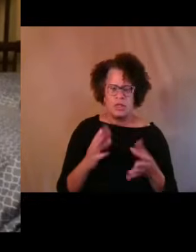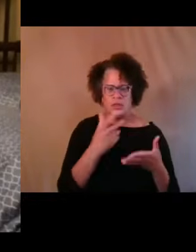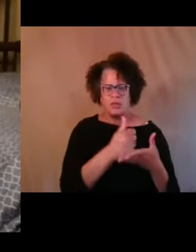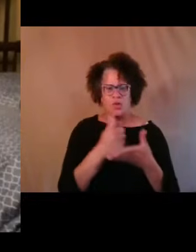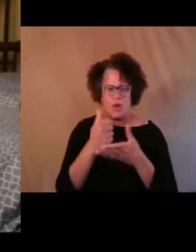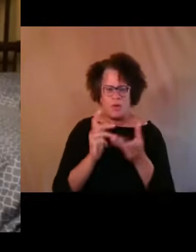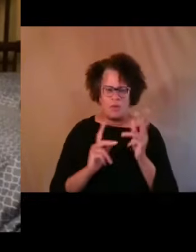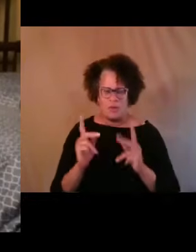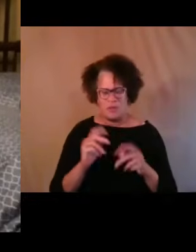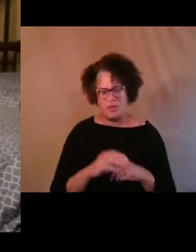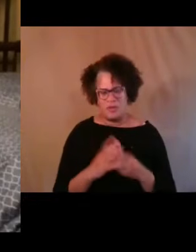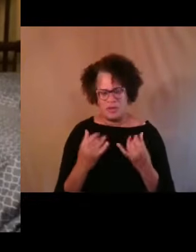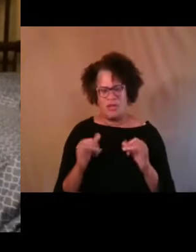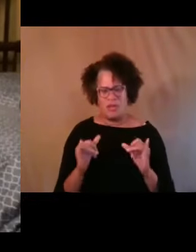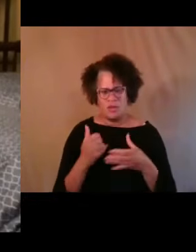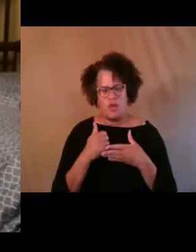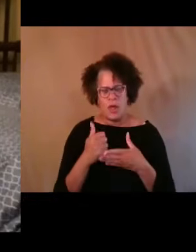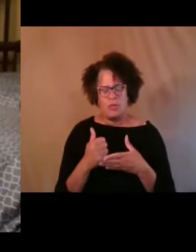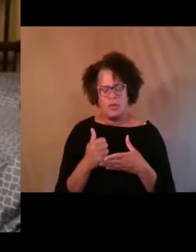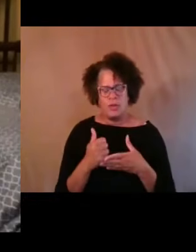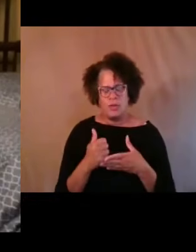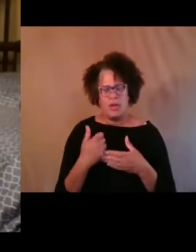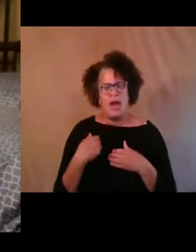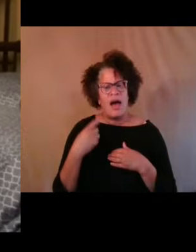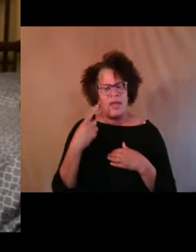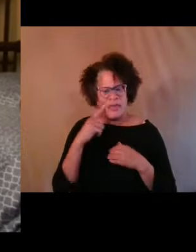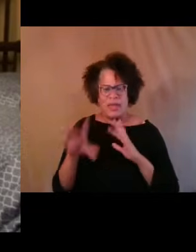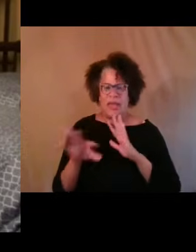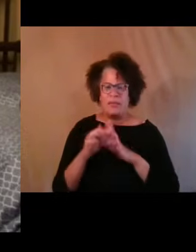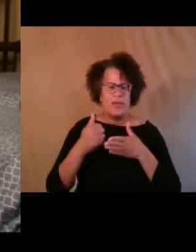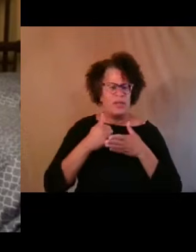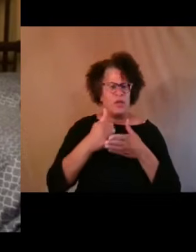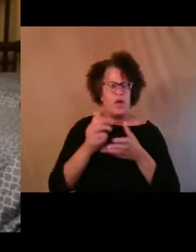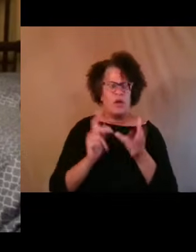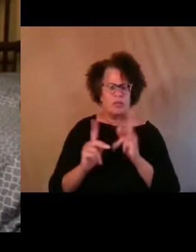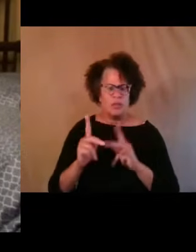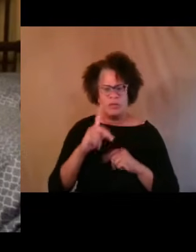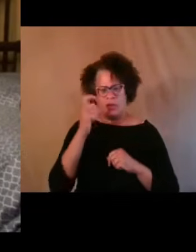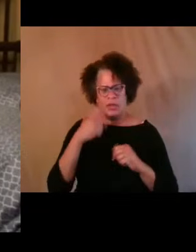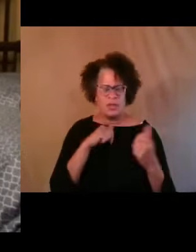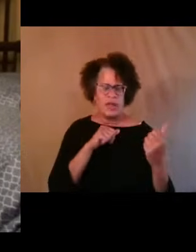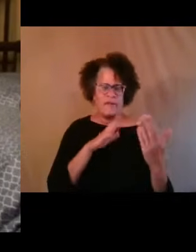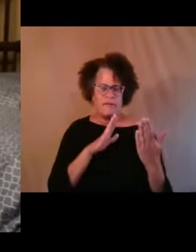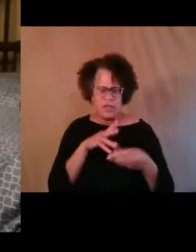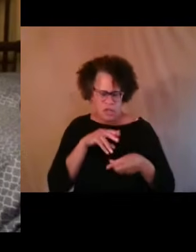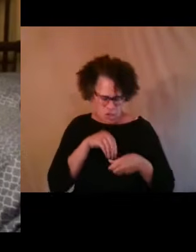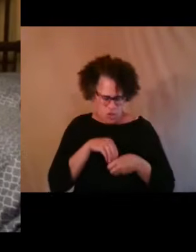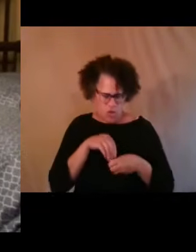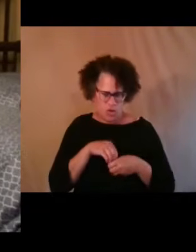And I think I did because I think I faced internal annihilation if I didn't,